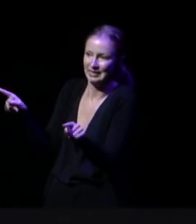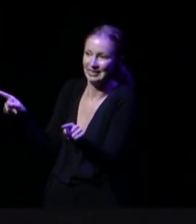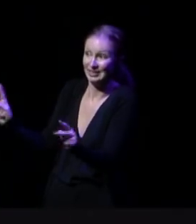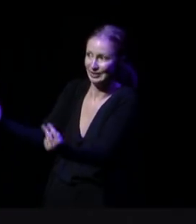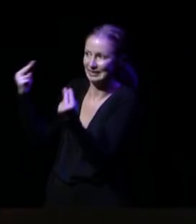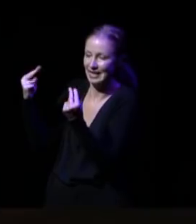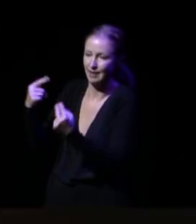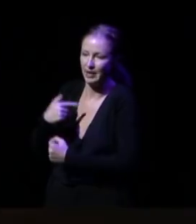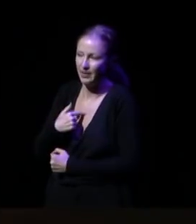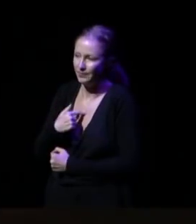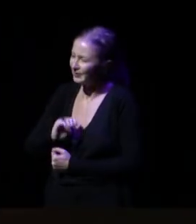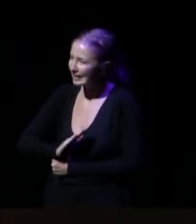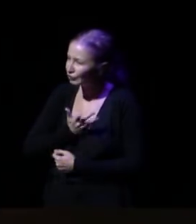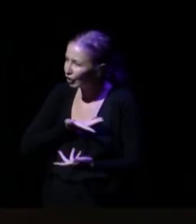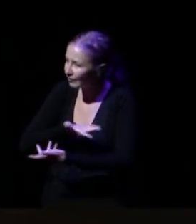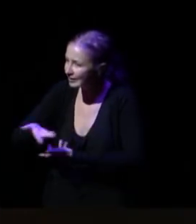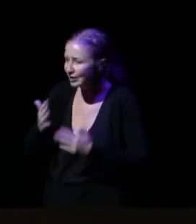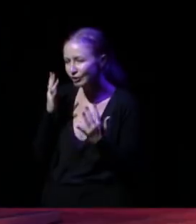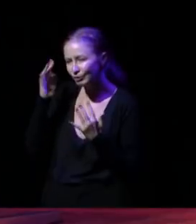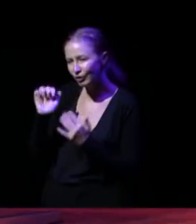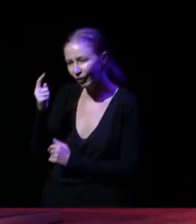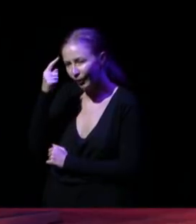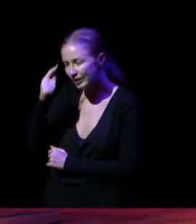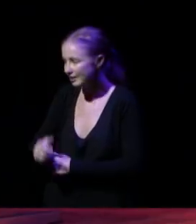and I was wondering what your kind of thoughts on that were.